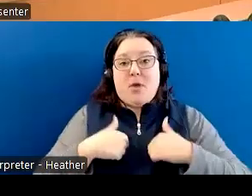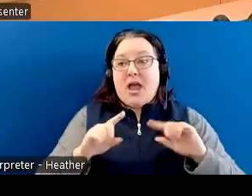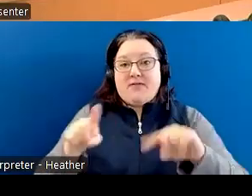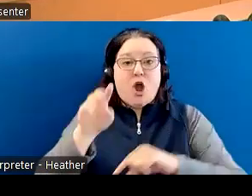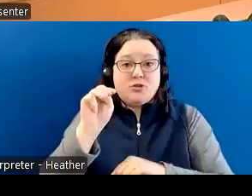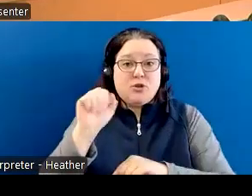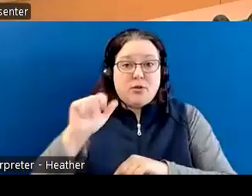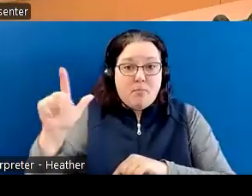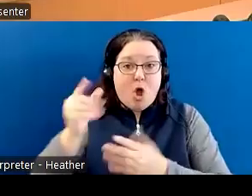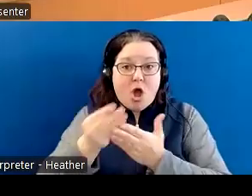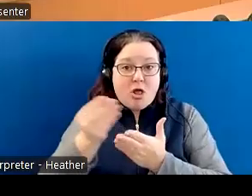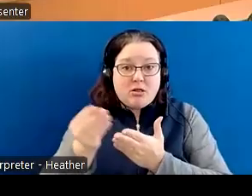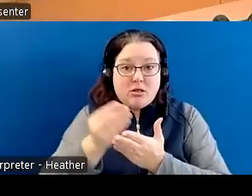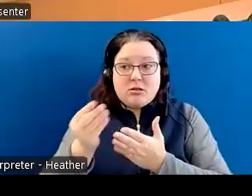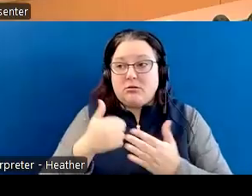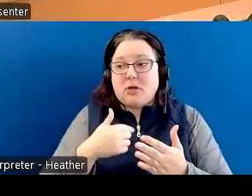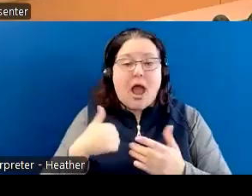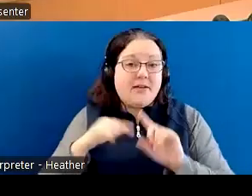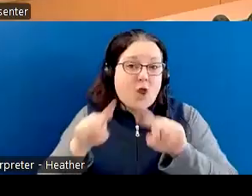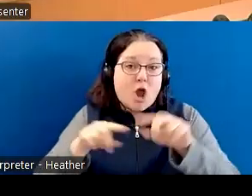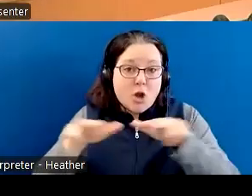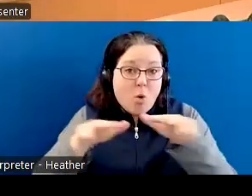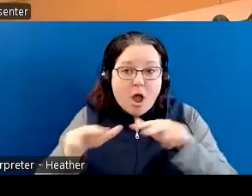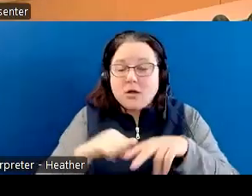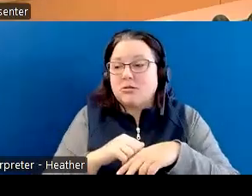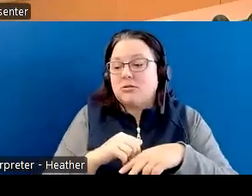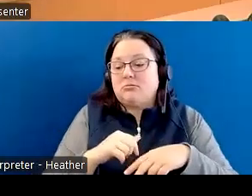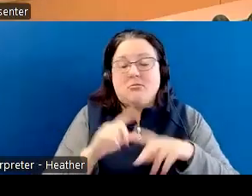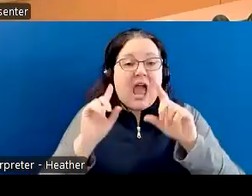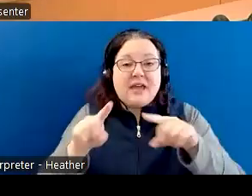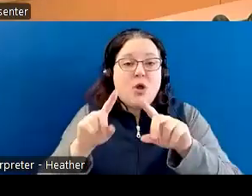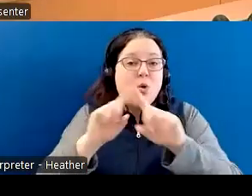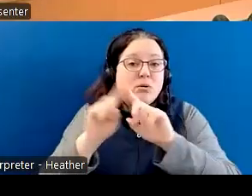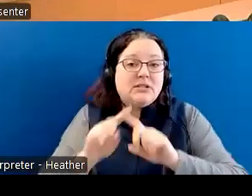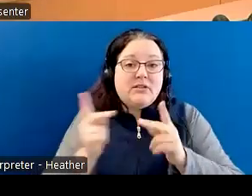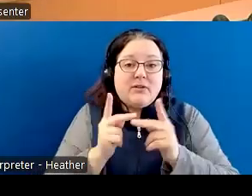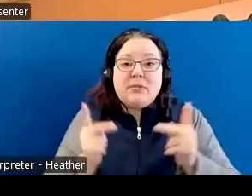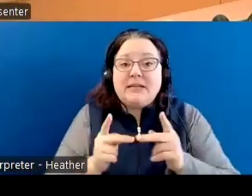clients. I've taken them on walks. I've gone different places, coffee, Dunkin' Donuts. I